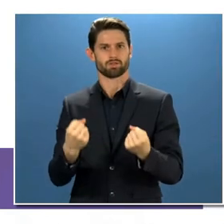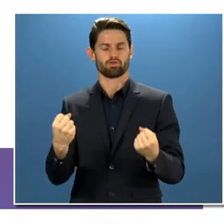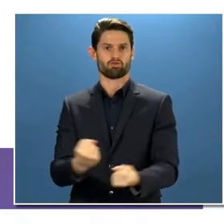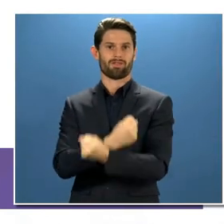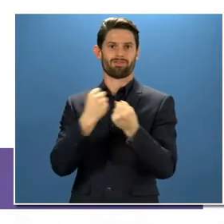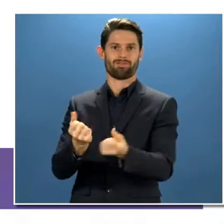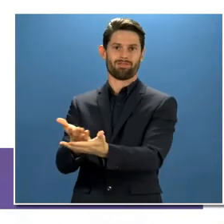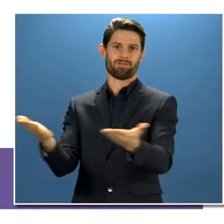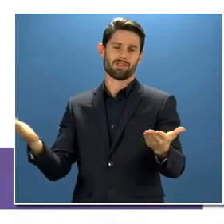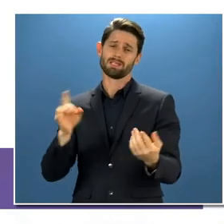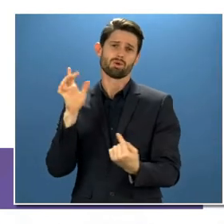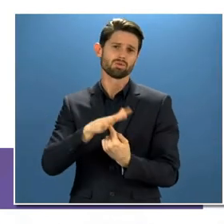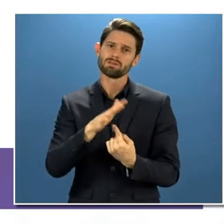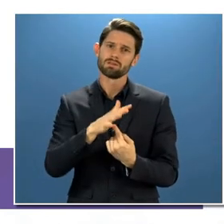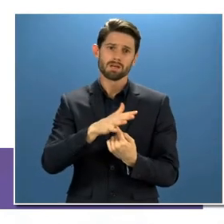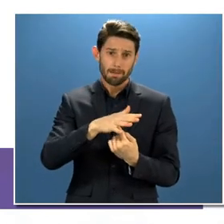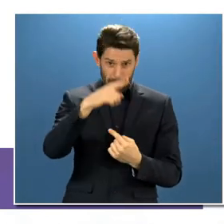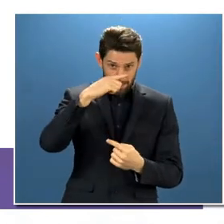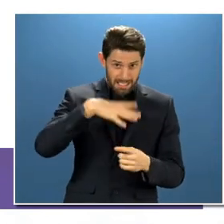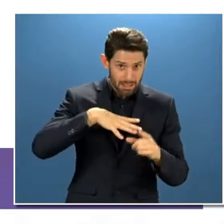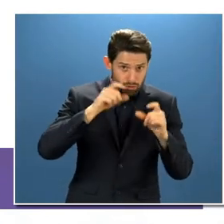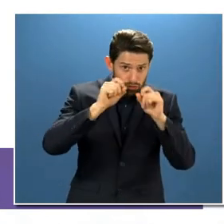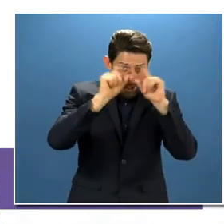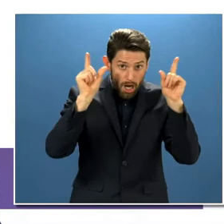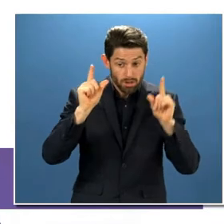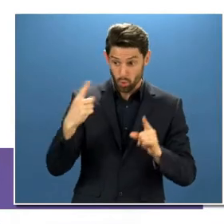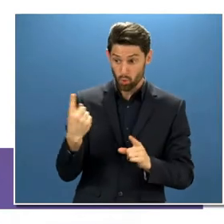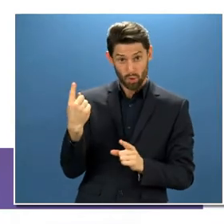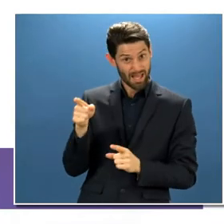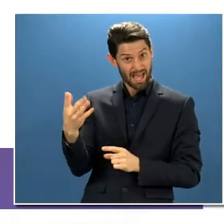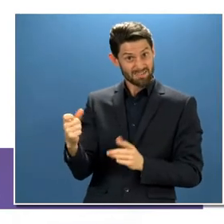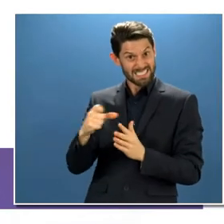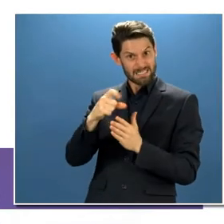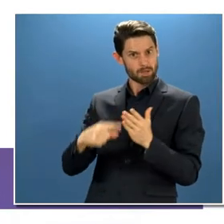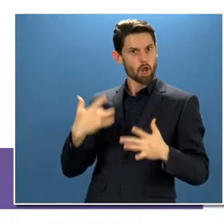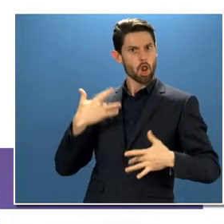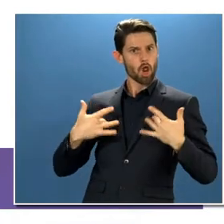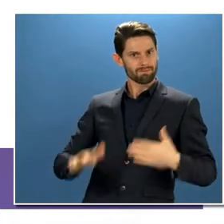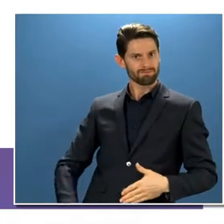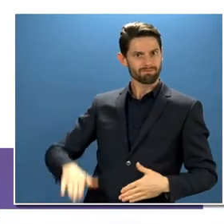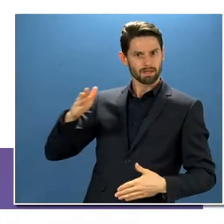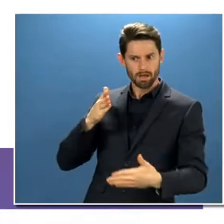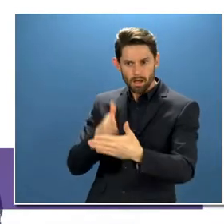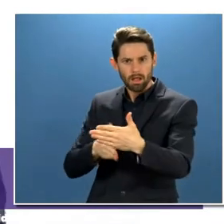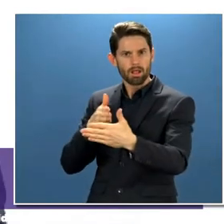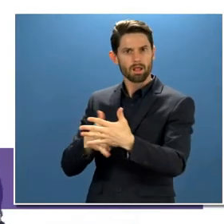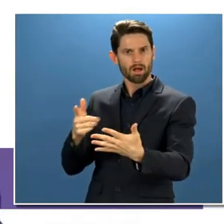disability throughout their life can mean that individual has a lot of soft skills that are incredibly important to an employer.